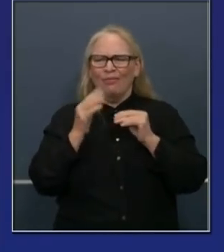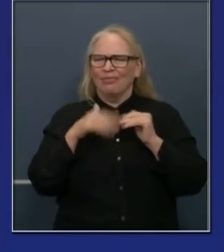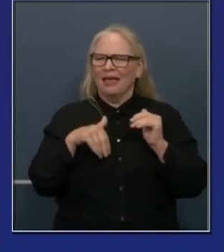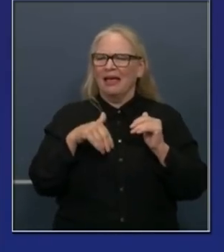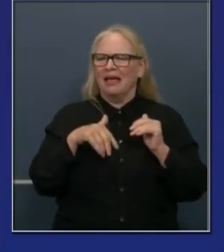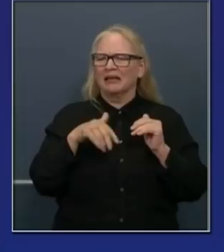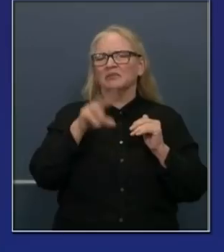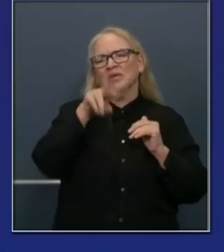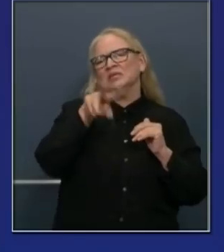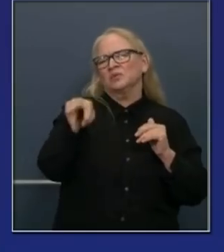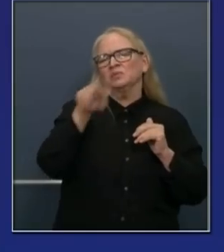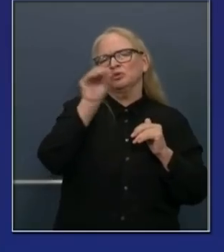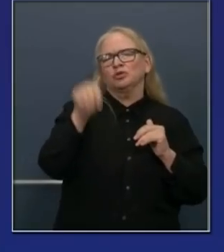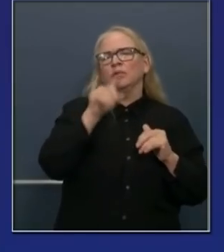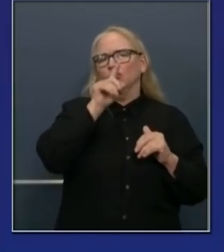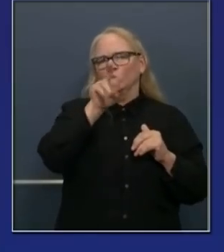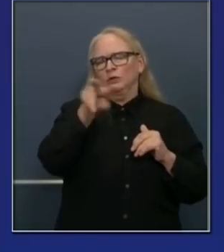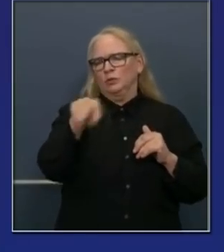OF CALIFORNIA, ABOUT A 20%